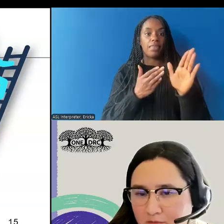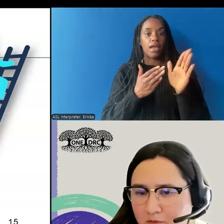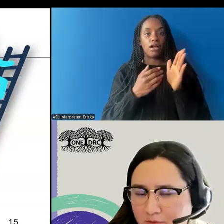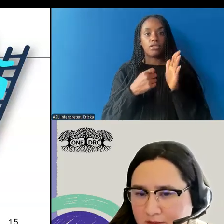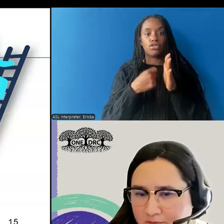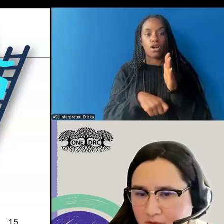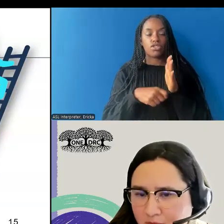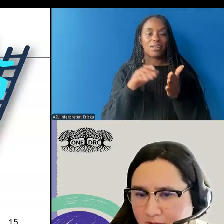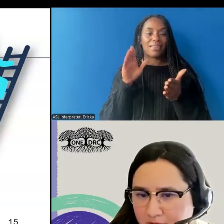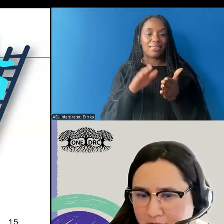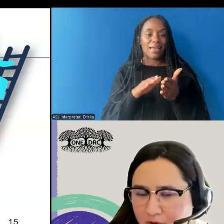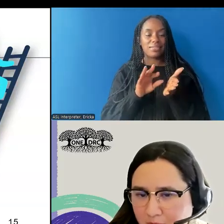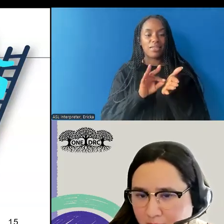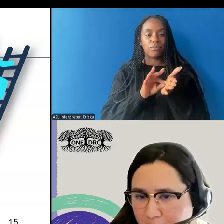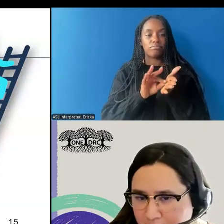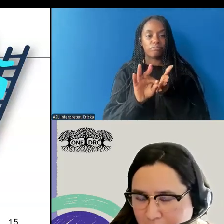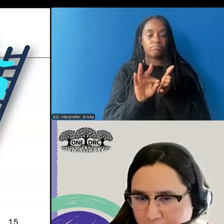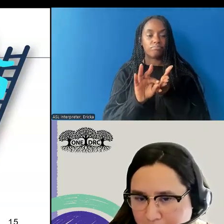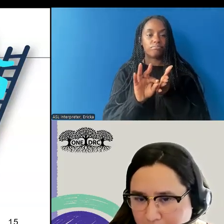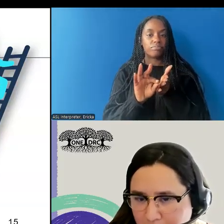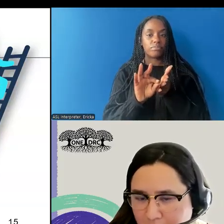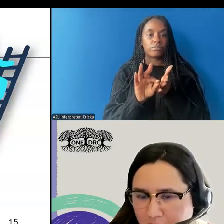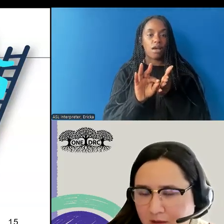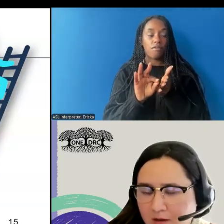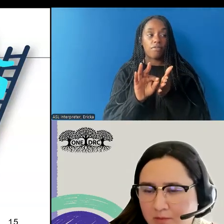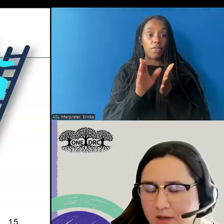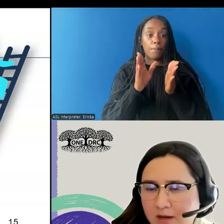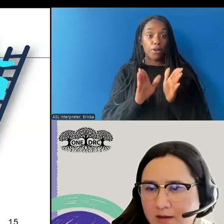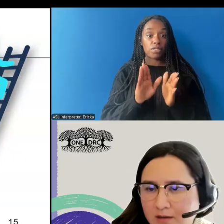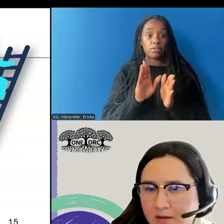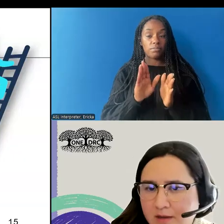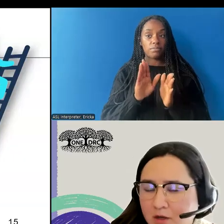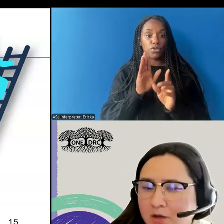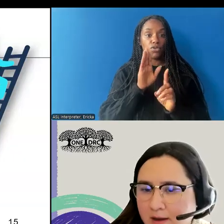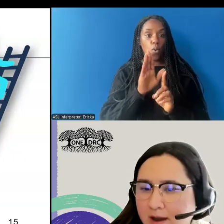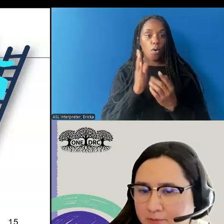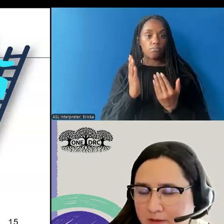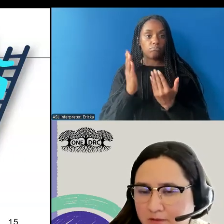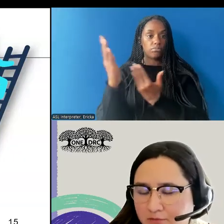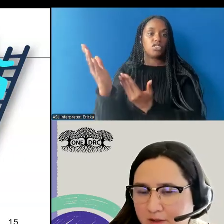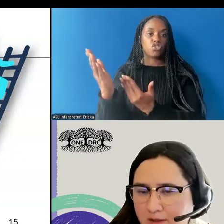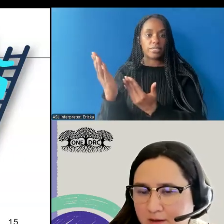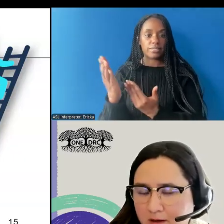the rates of the providers you are proposing or charging. And that could happen, right?